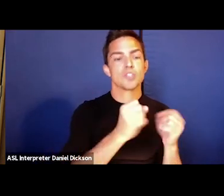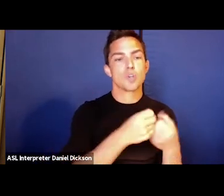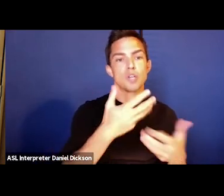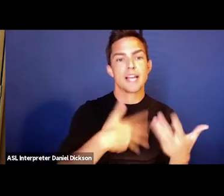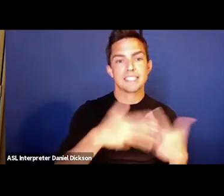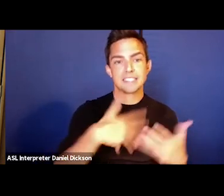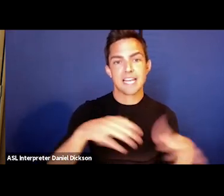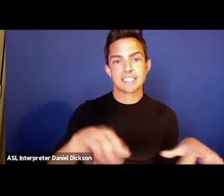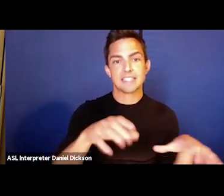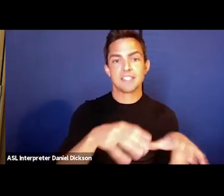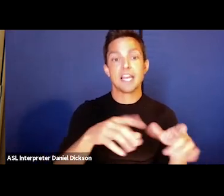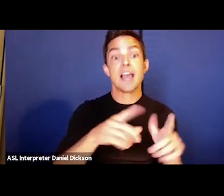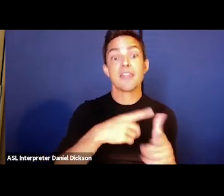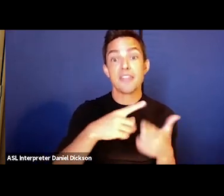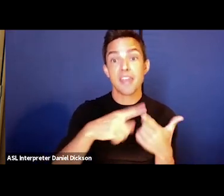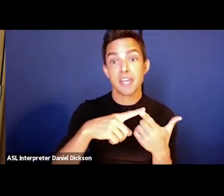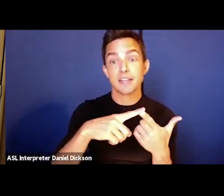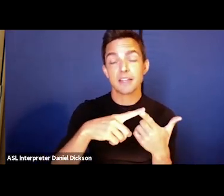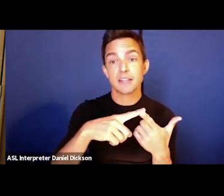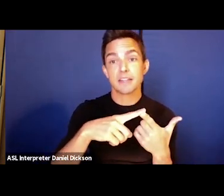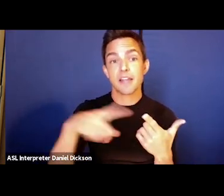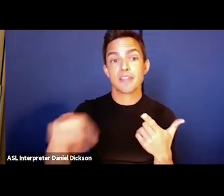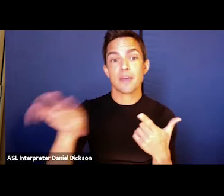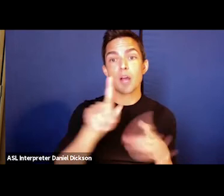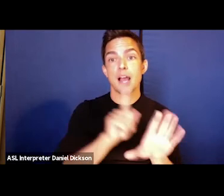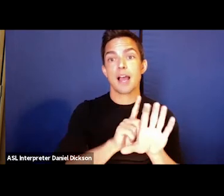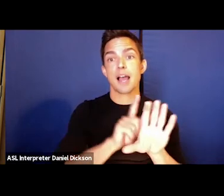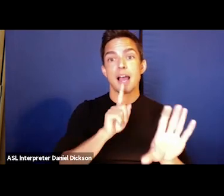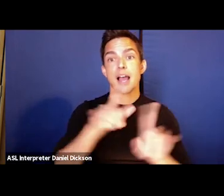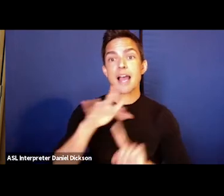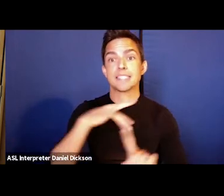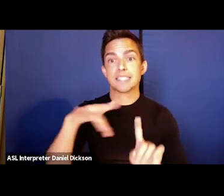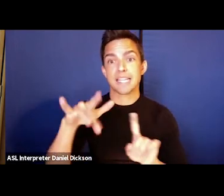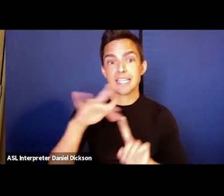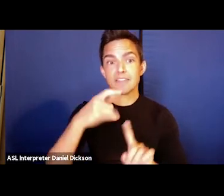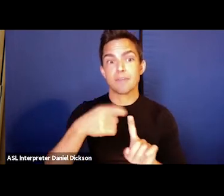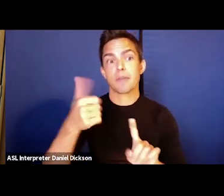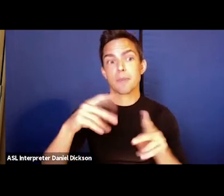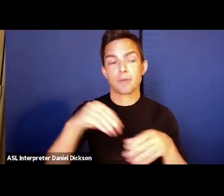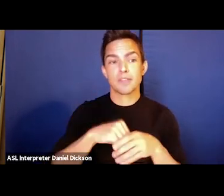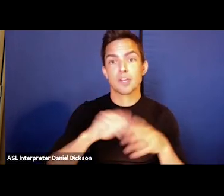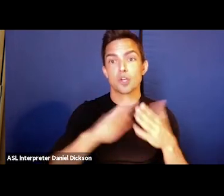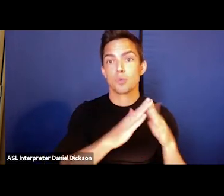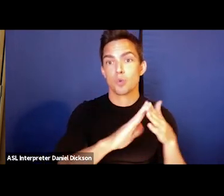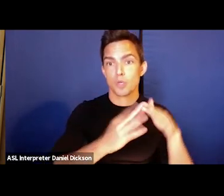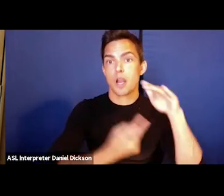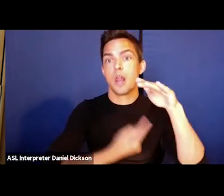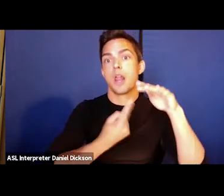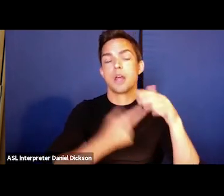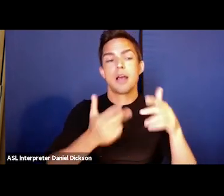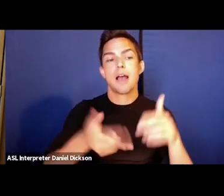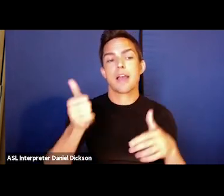and then they were isolated from others in the community at much higher rates so that is